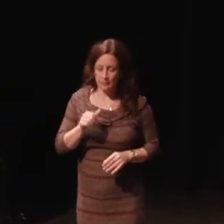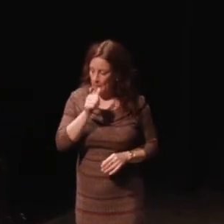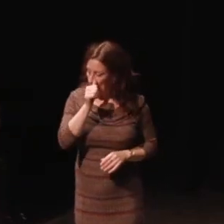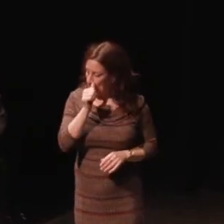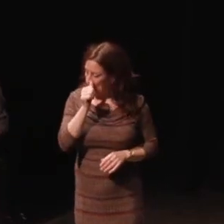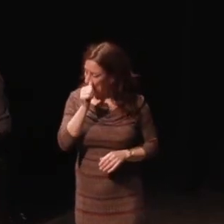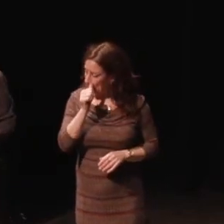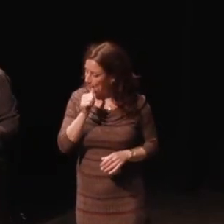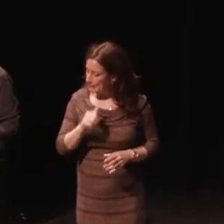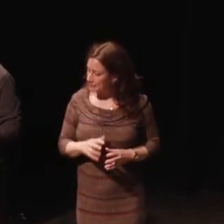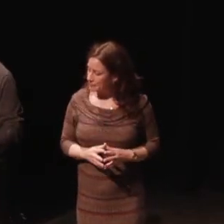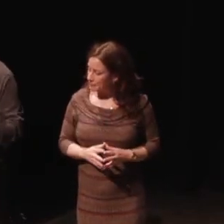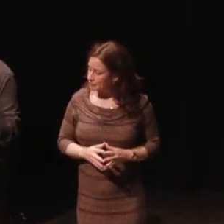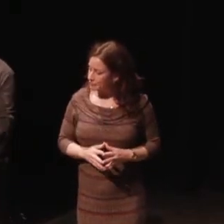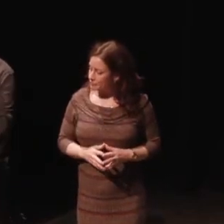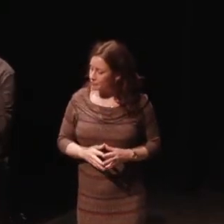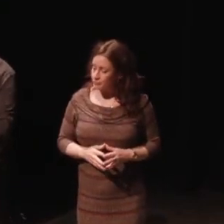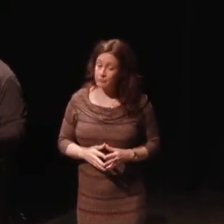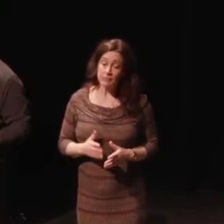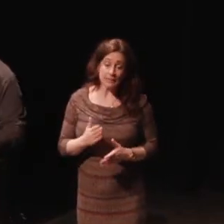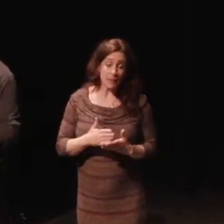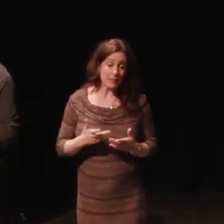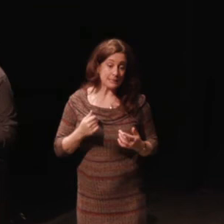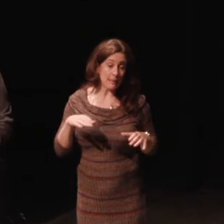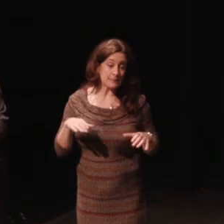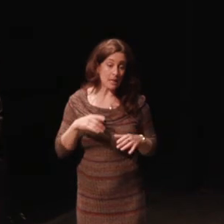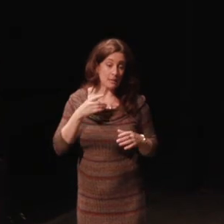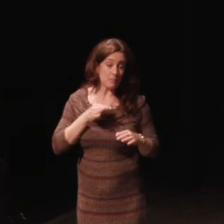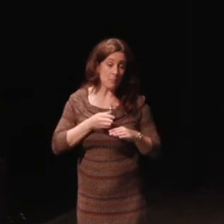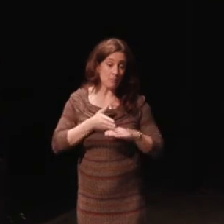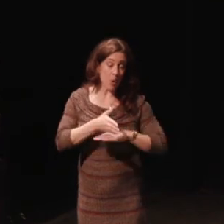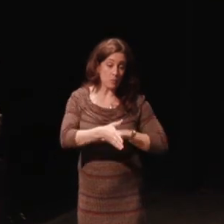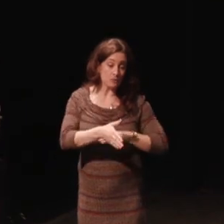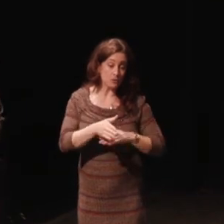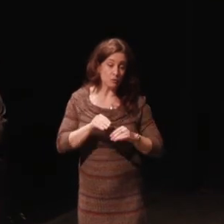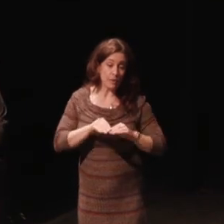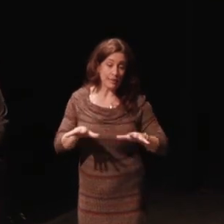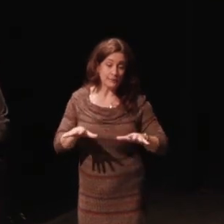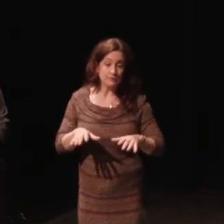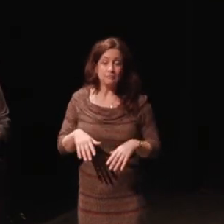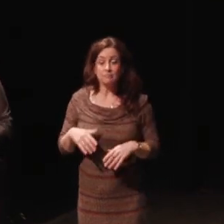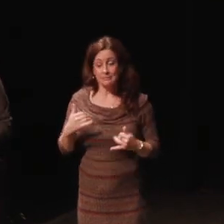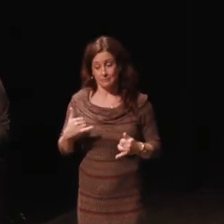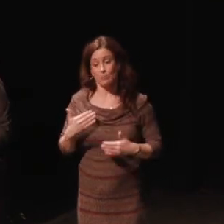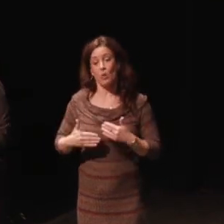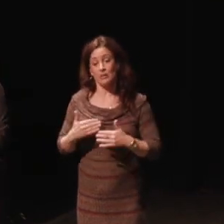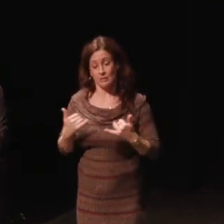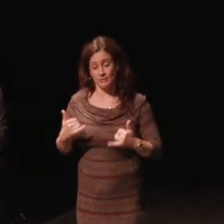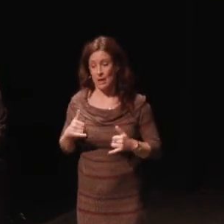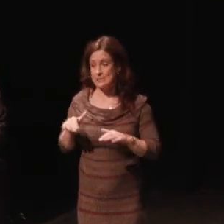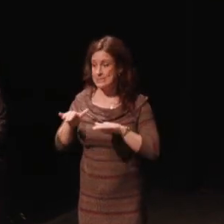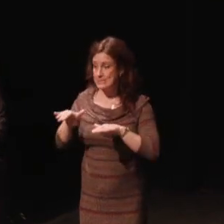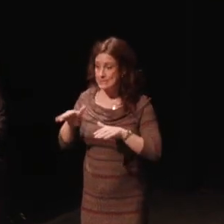There are things that can be done post release. We're in the process right now. We've been communicating with a lot of players, getting a lot of feedback.